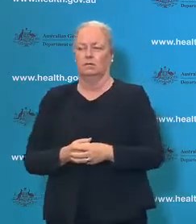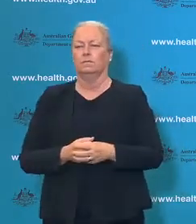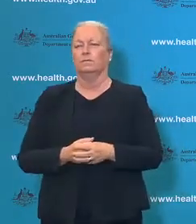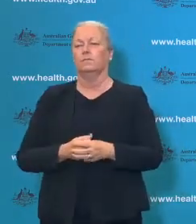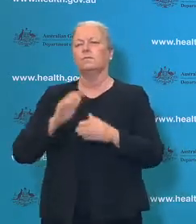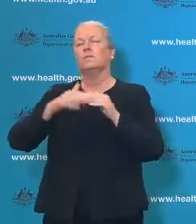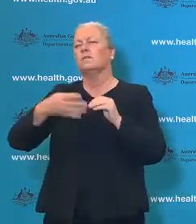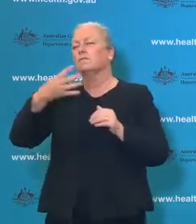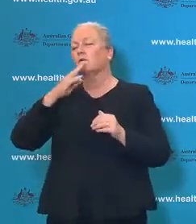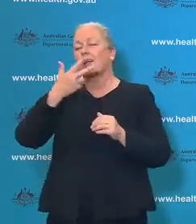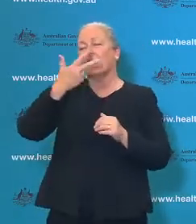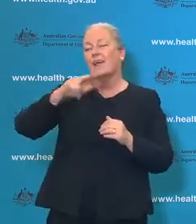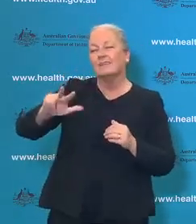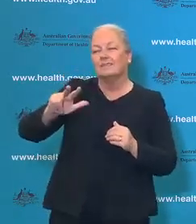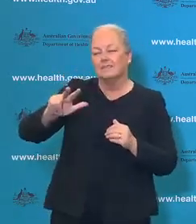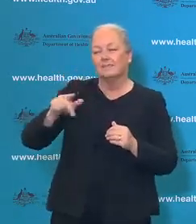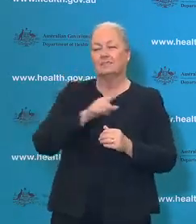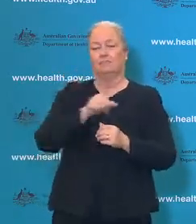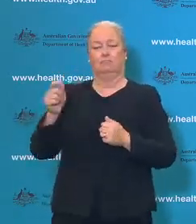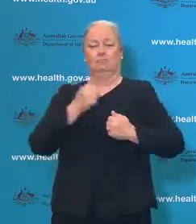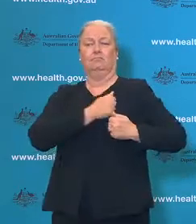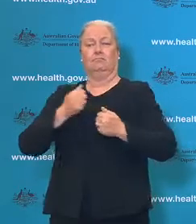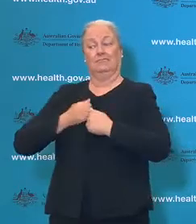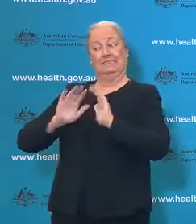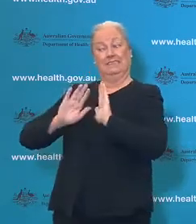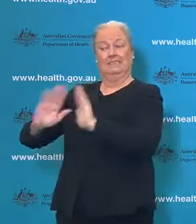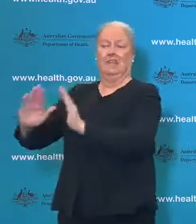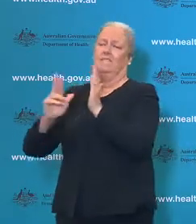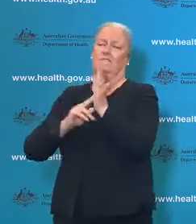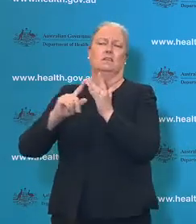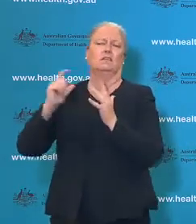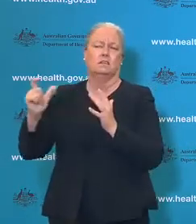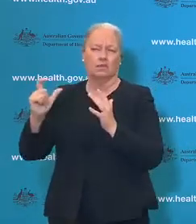remain in Victoria for at least the duration of the stage three restrictions